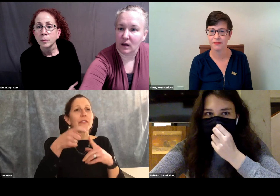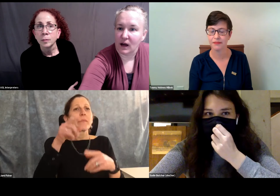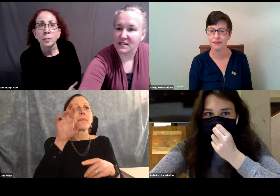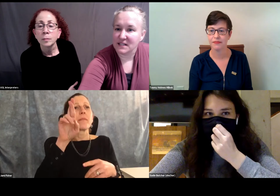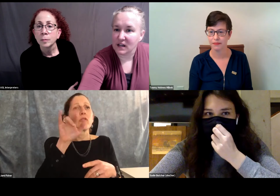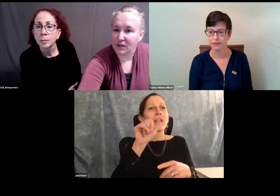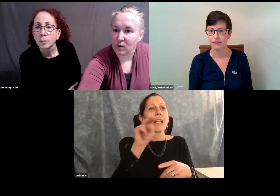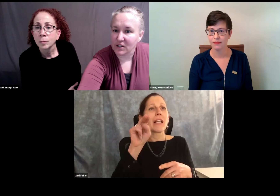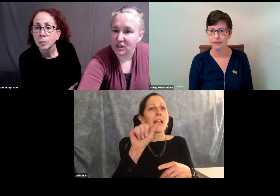I see another question.